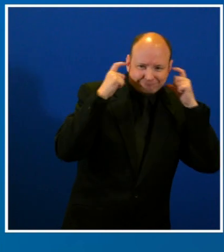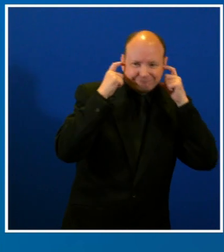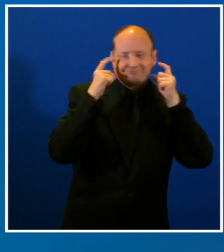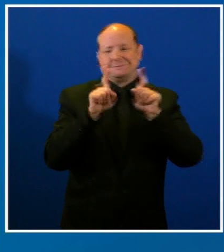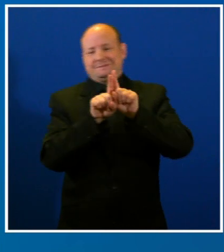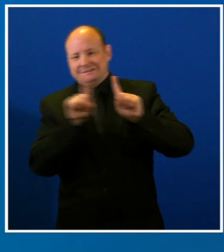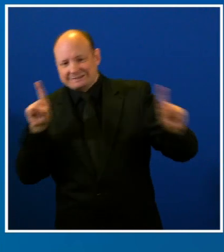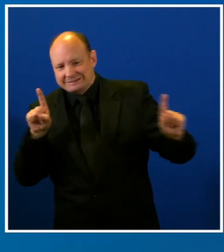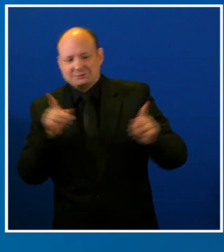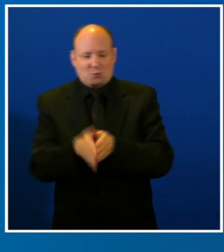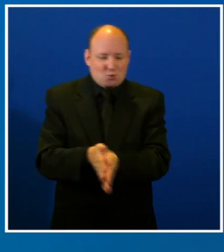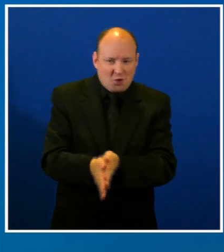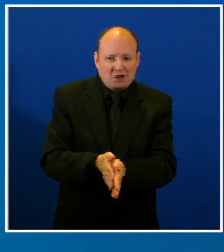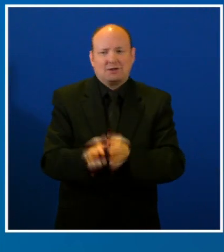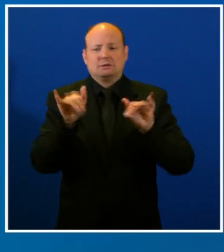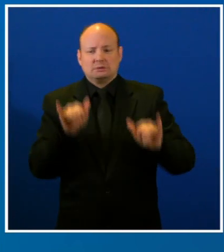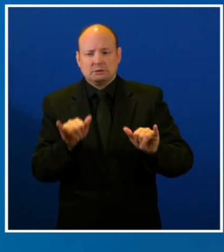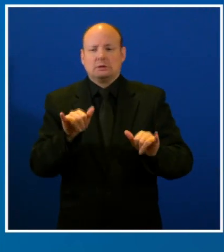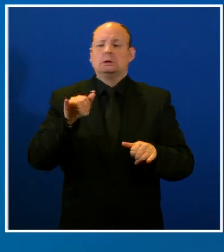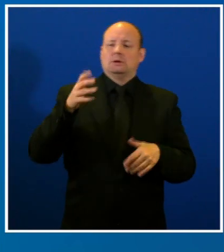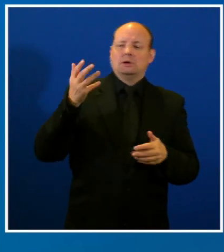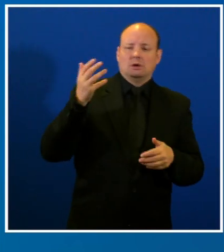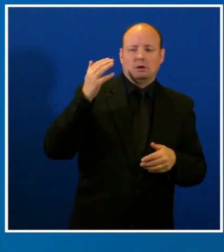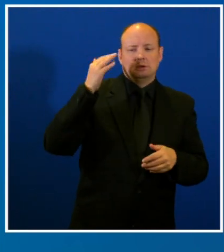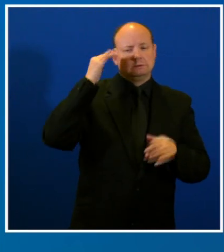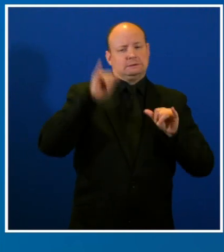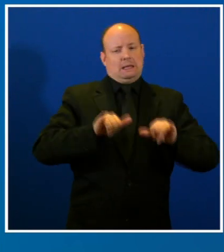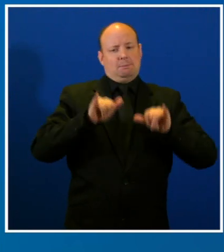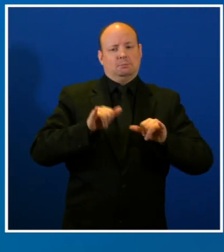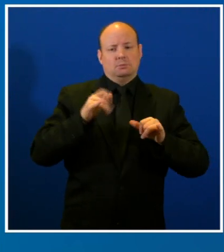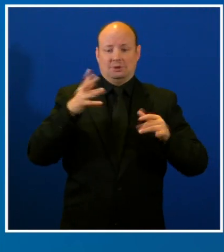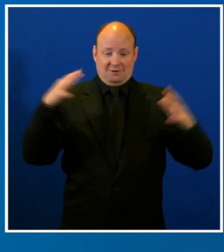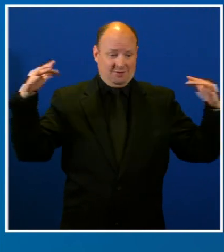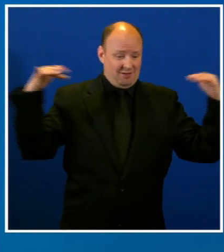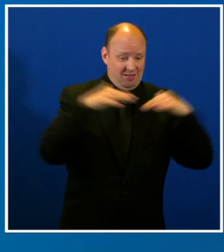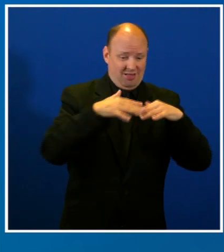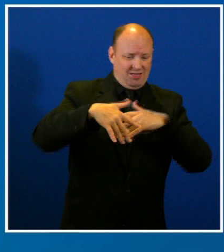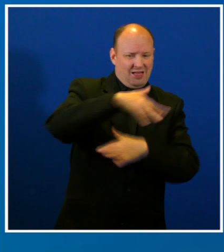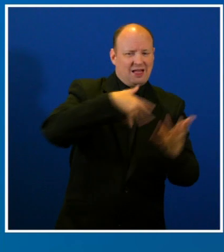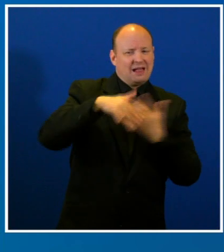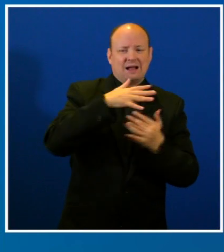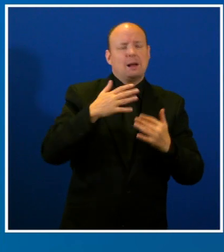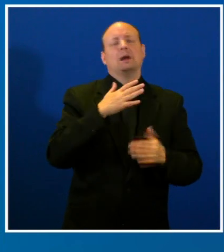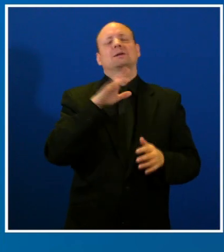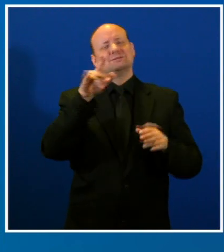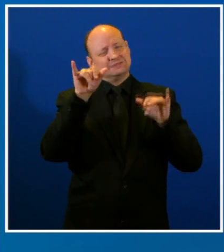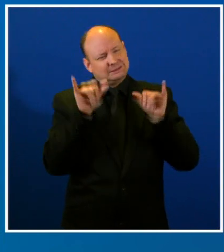day to day lives, take social gatherings and celebrations online, wash your hands